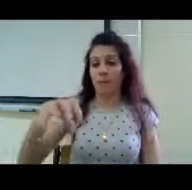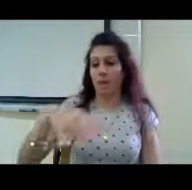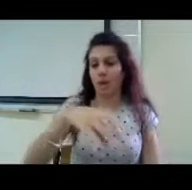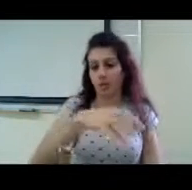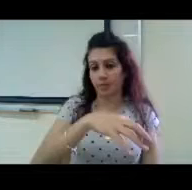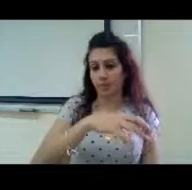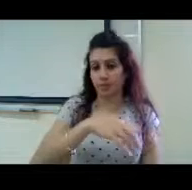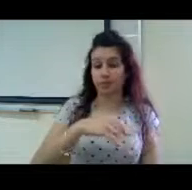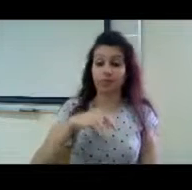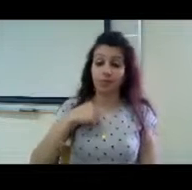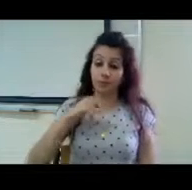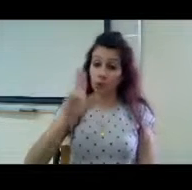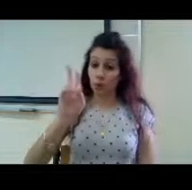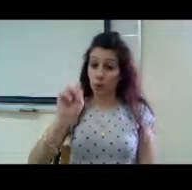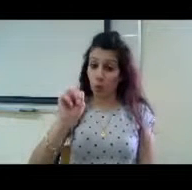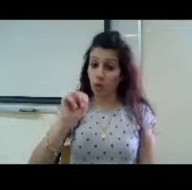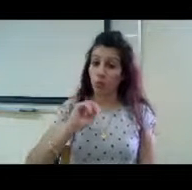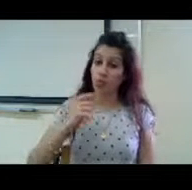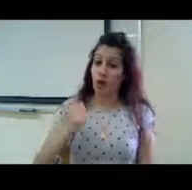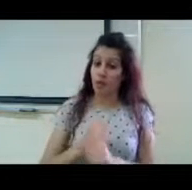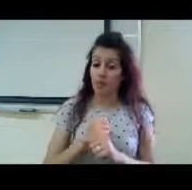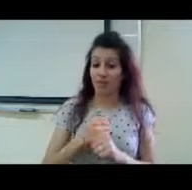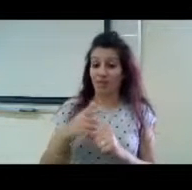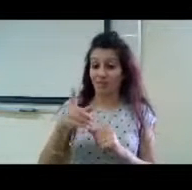it's an emergency preparedness and response it should integrate